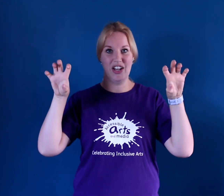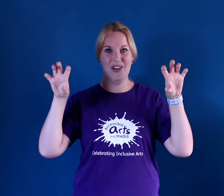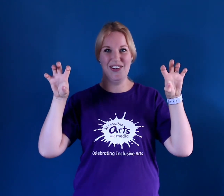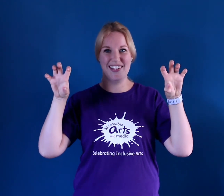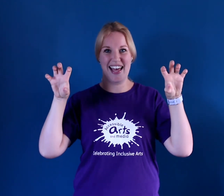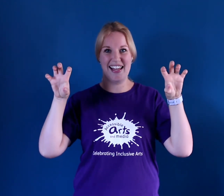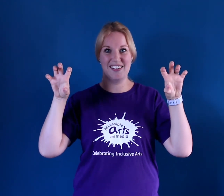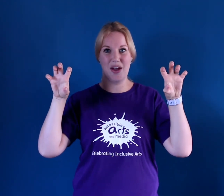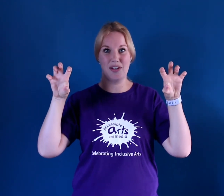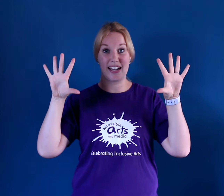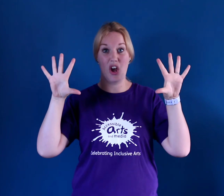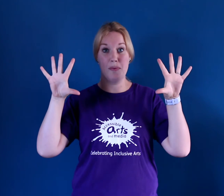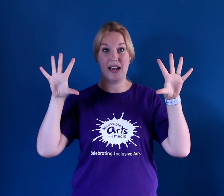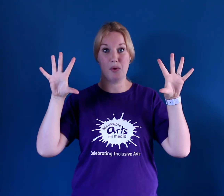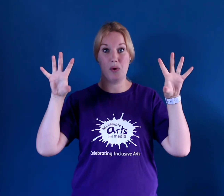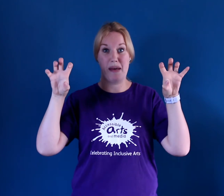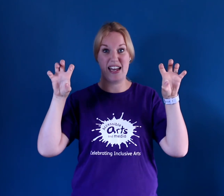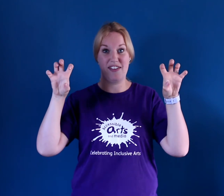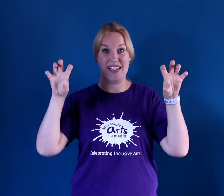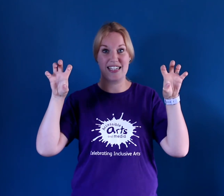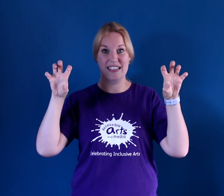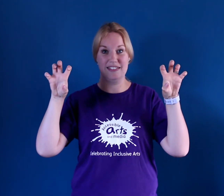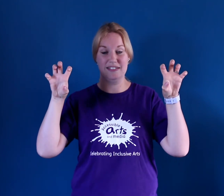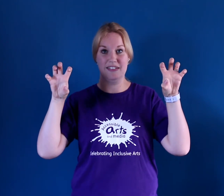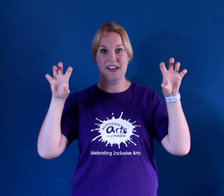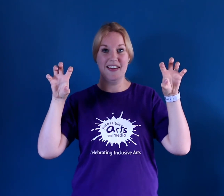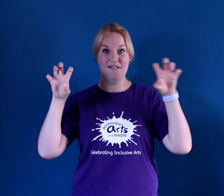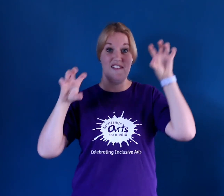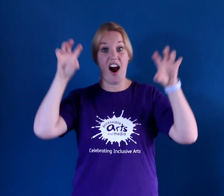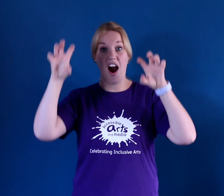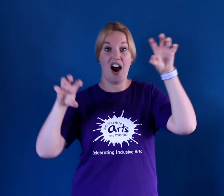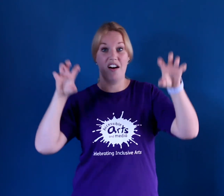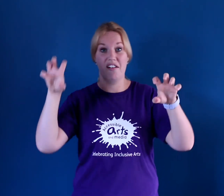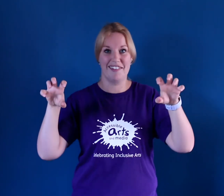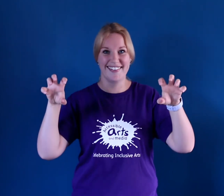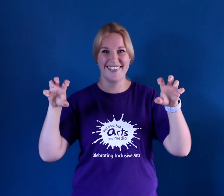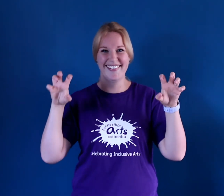So it’s like an open hand but we bend our fingers. Roaaar.